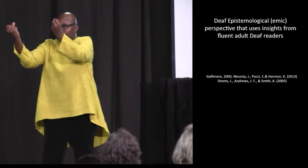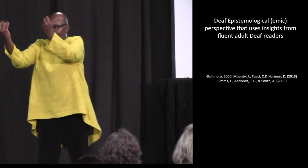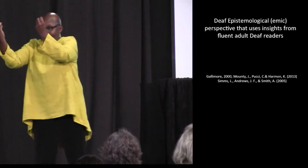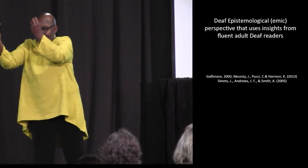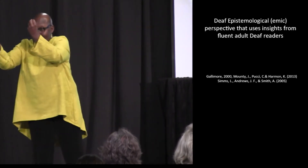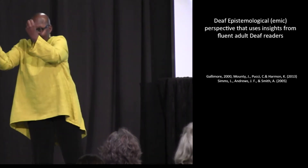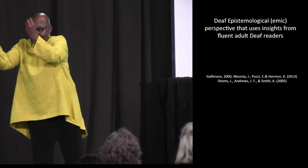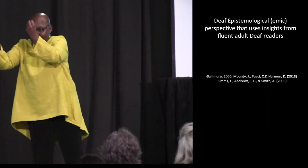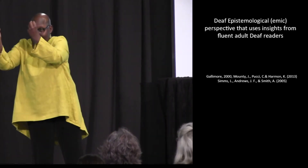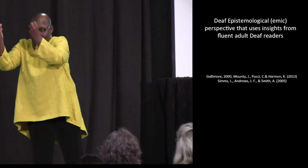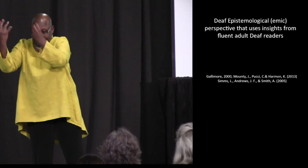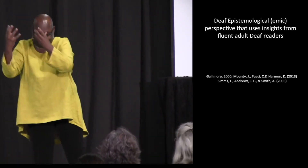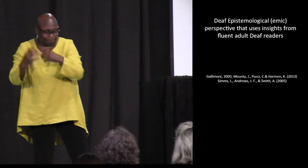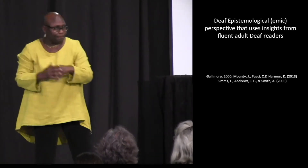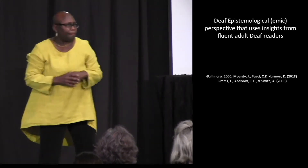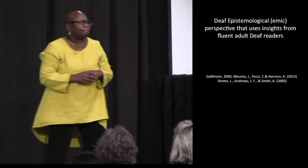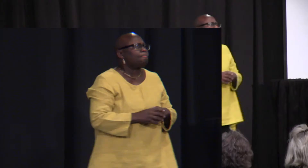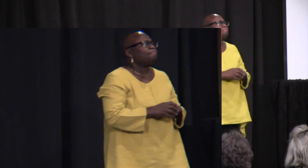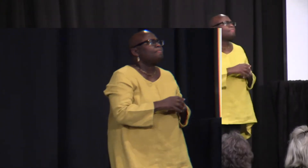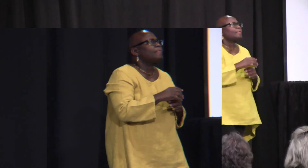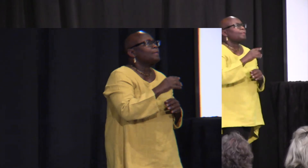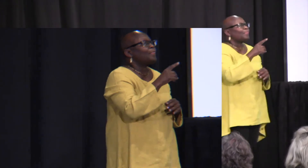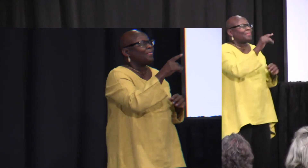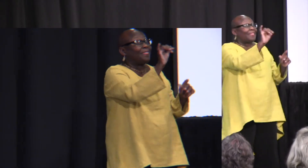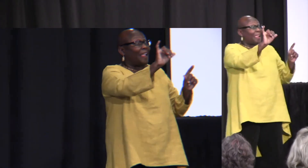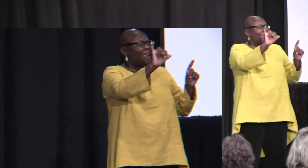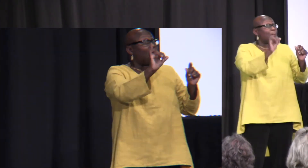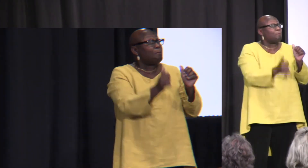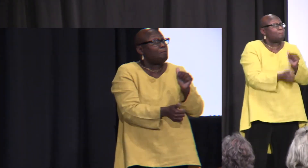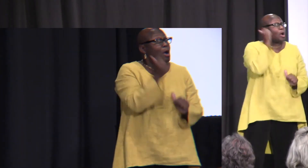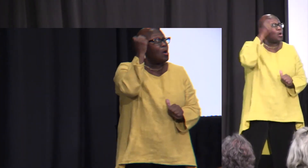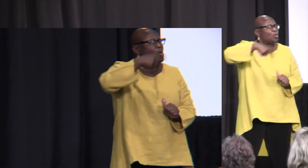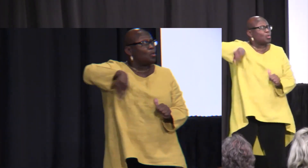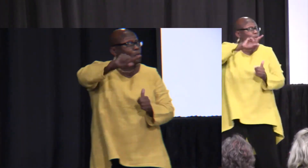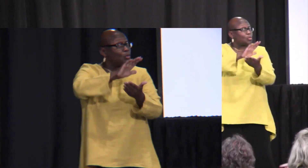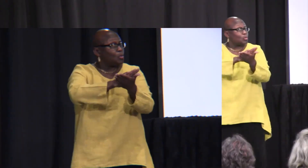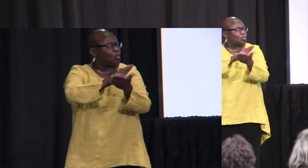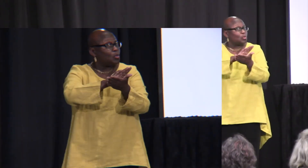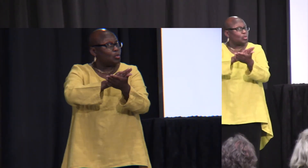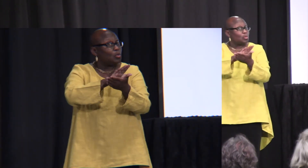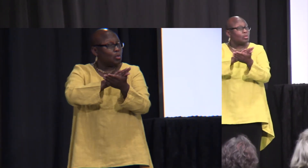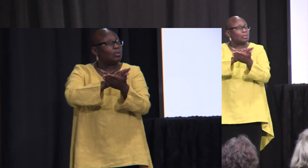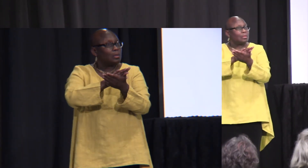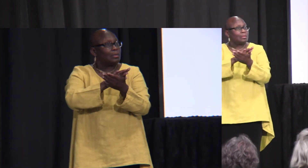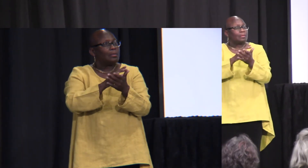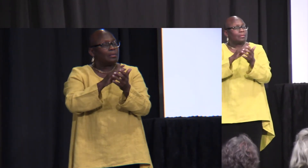This is research. Oh I don't think you can read the publication date,